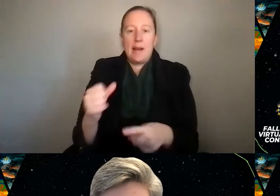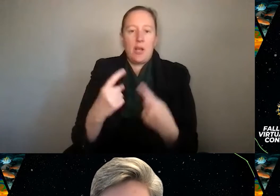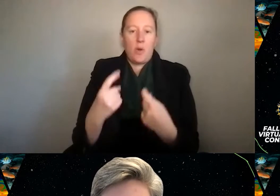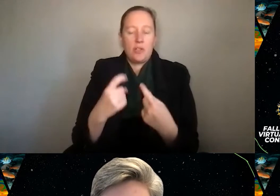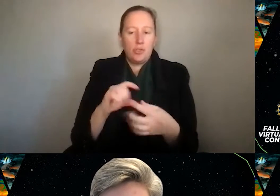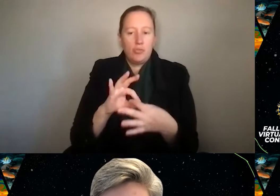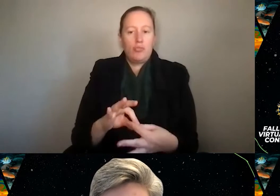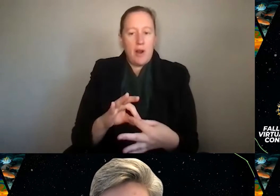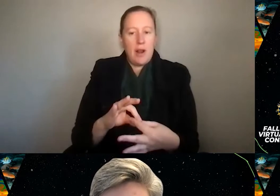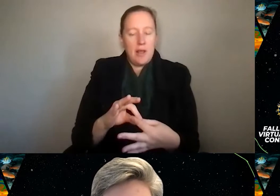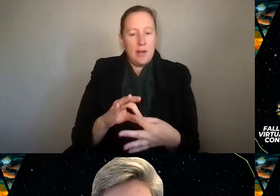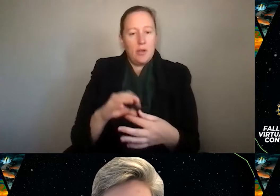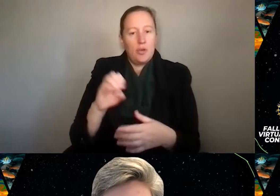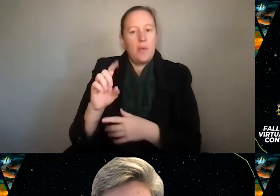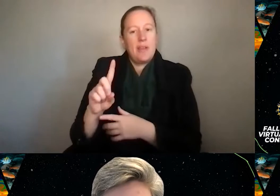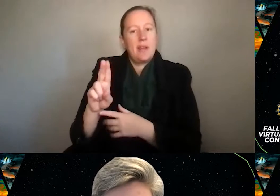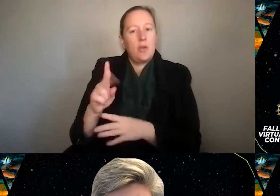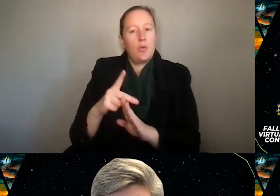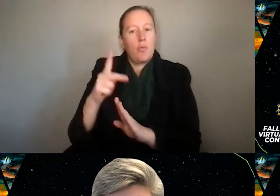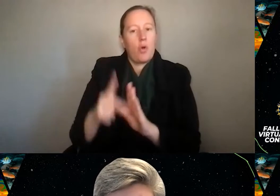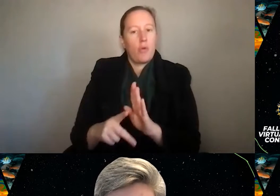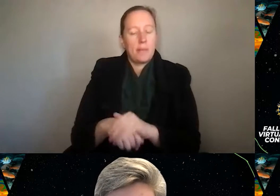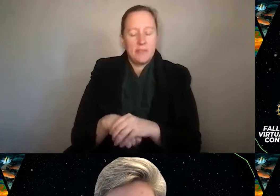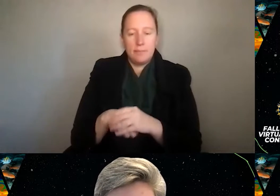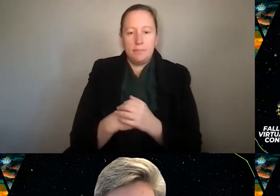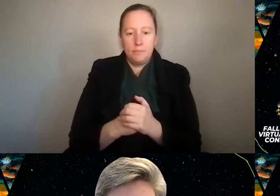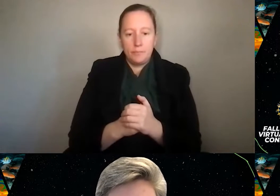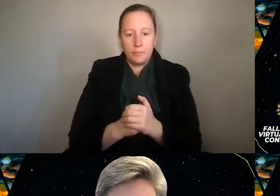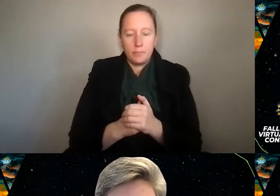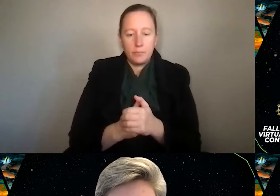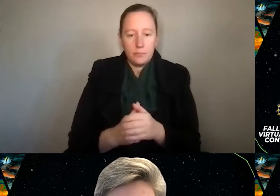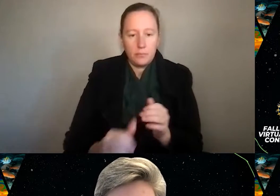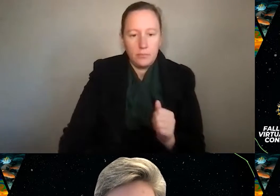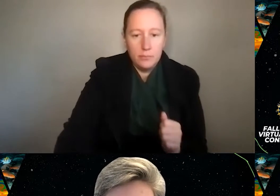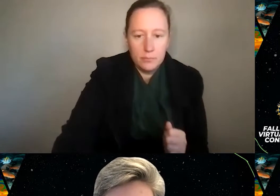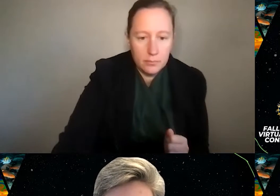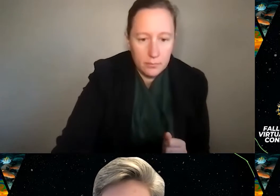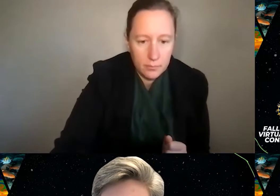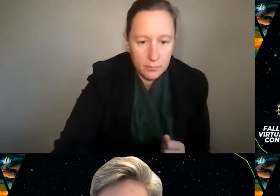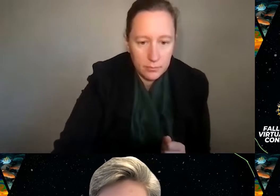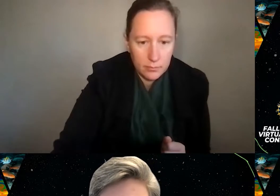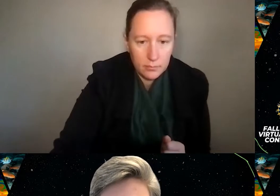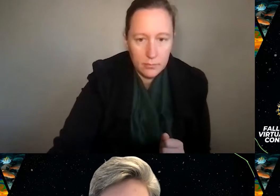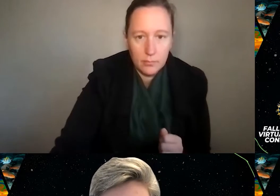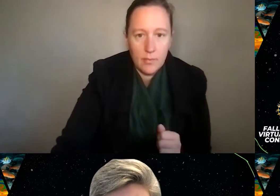that you have about the EDU programs. The first question is,